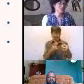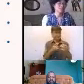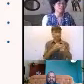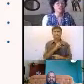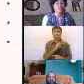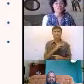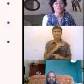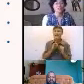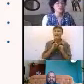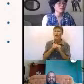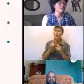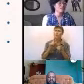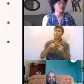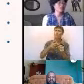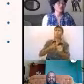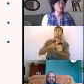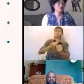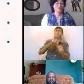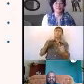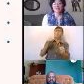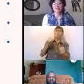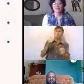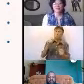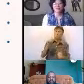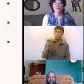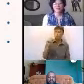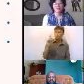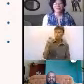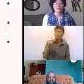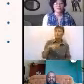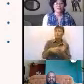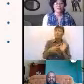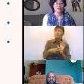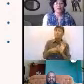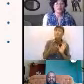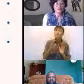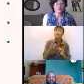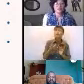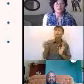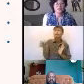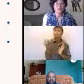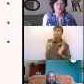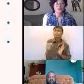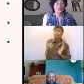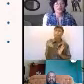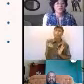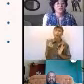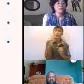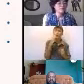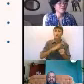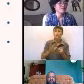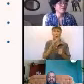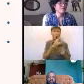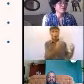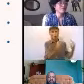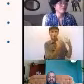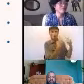a situation that tokenizes and isolates a person, and harms a person of colour. I yeah